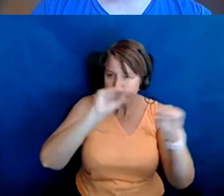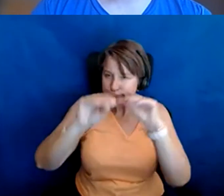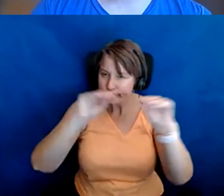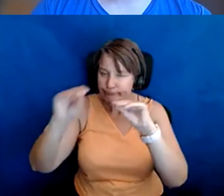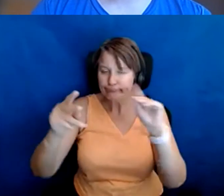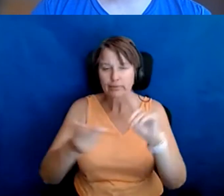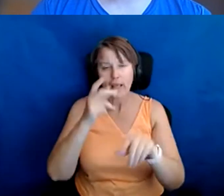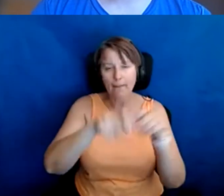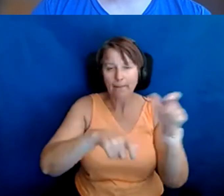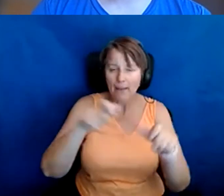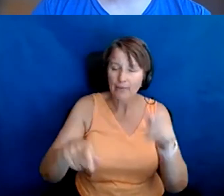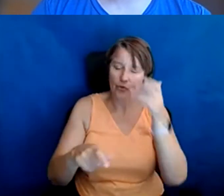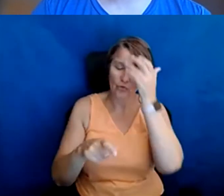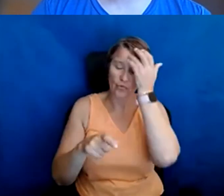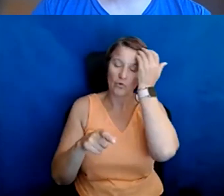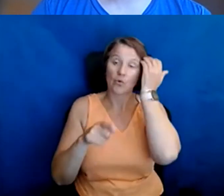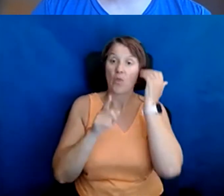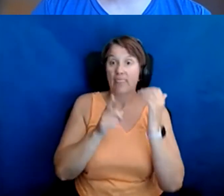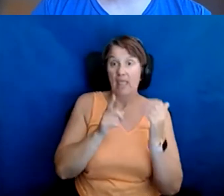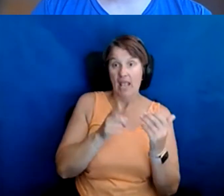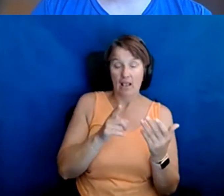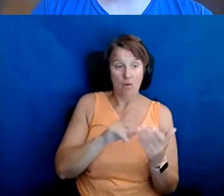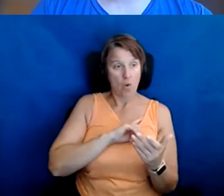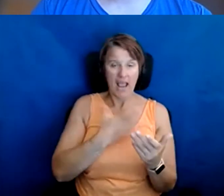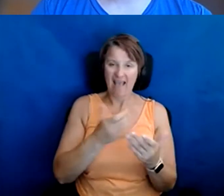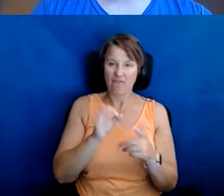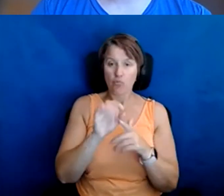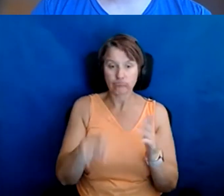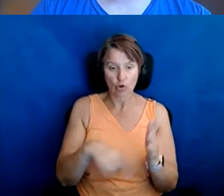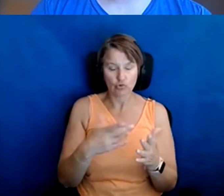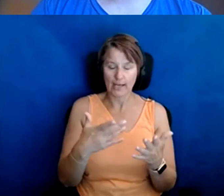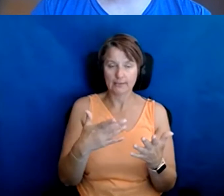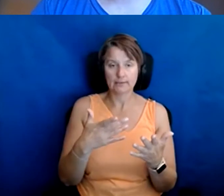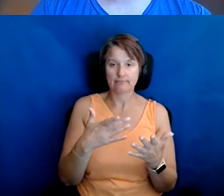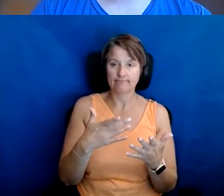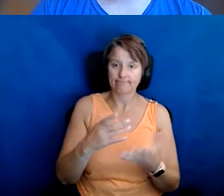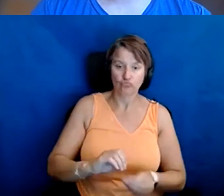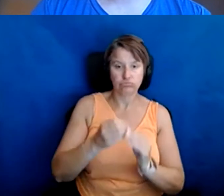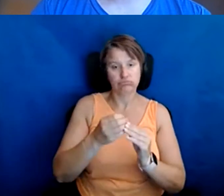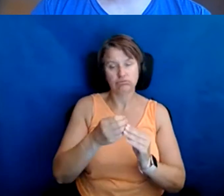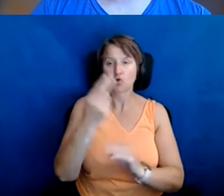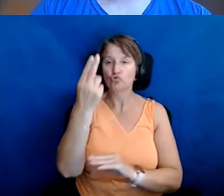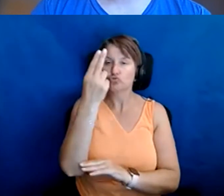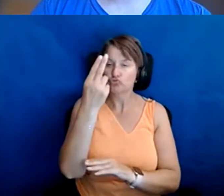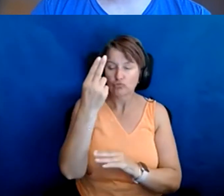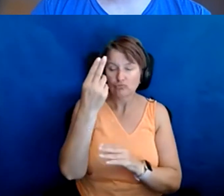Through that kind of like, because, you know, like, you have this project, it's sort of creative, but also, it's got, there's so many